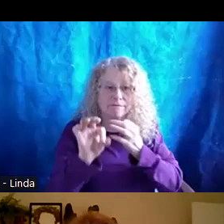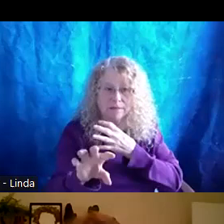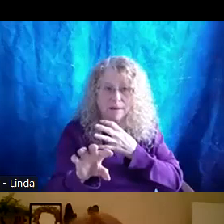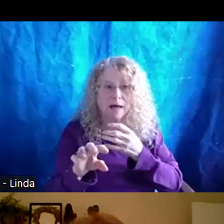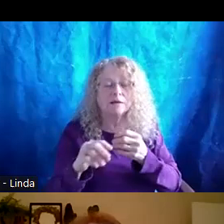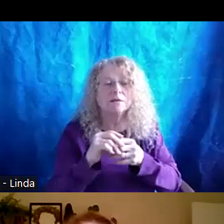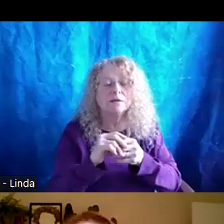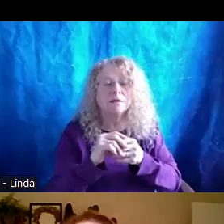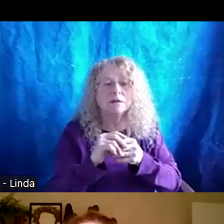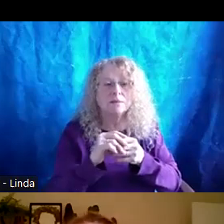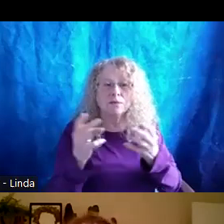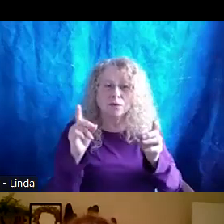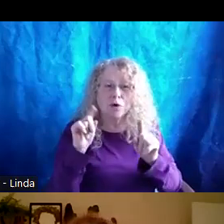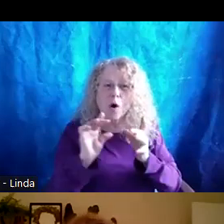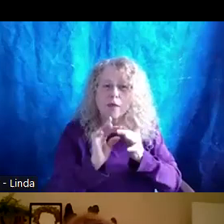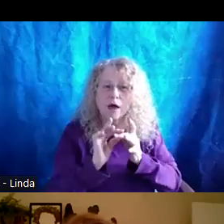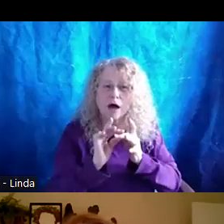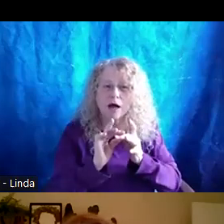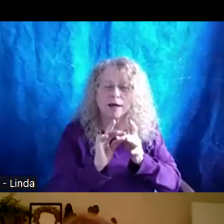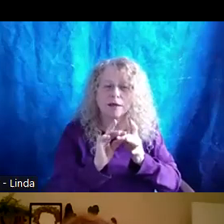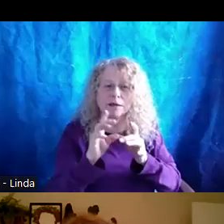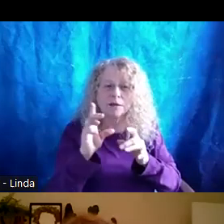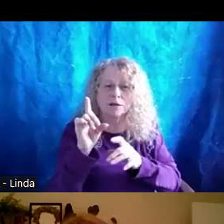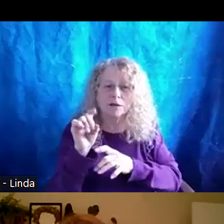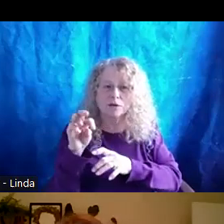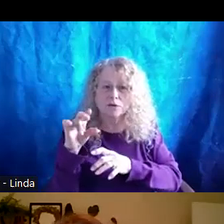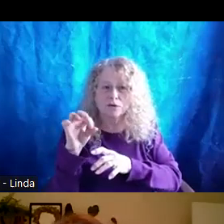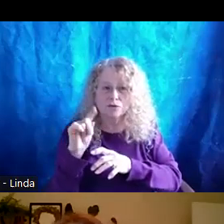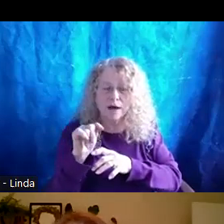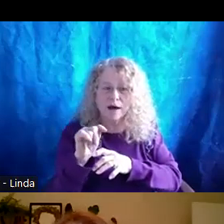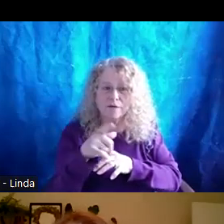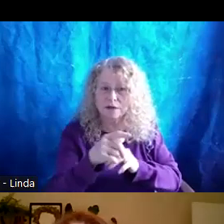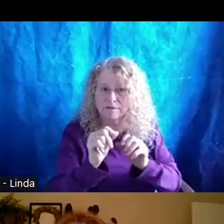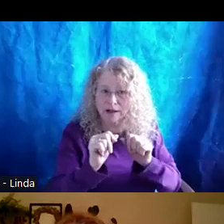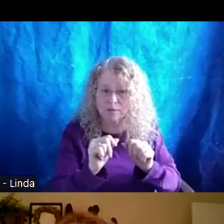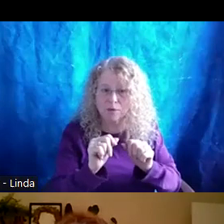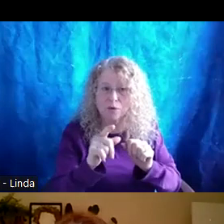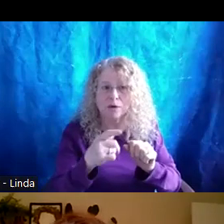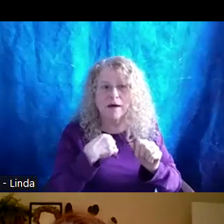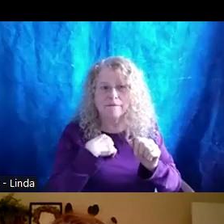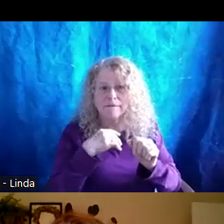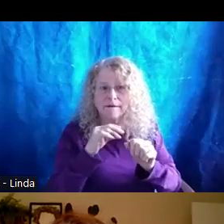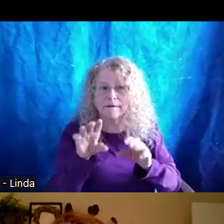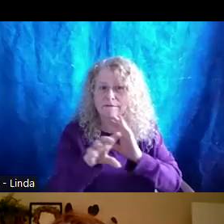THE DRAFT PLAN IS AVAILABLE IN MULTIPLE LANGUAGES. THERE IS A VIDEO, AND THEN THERE'S MULTIPLE